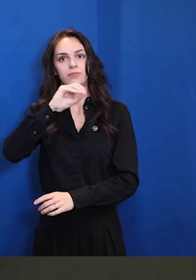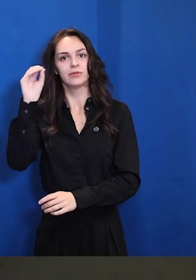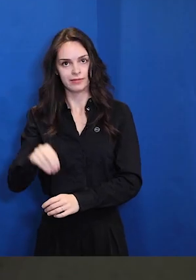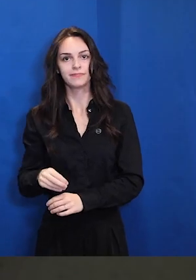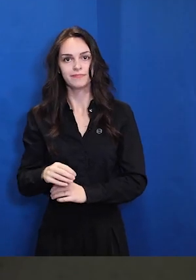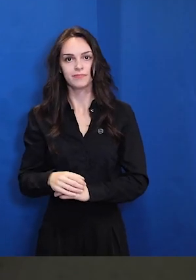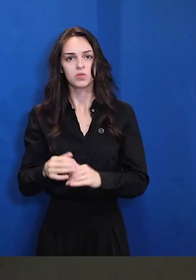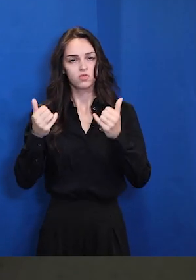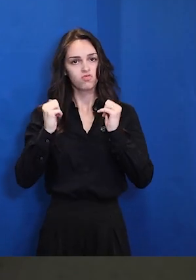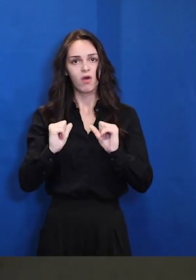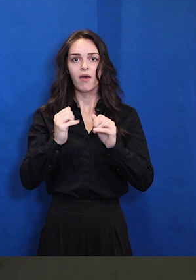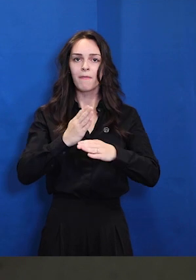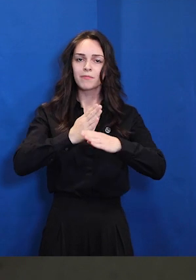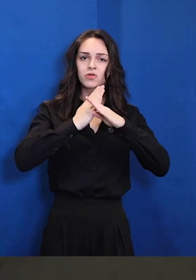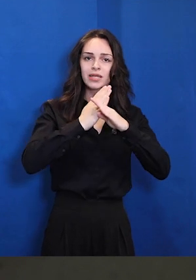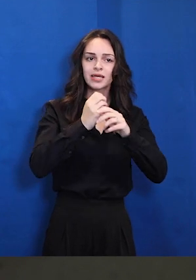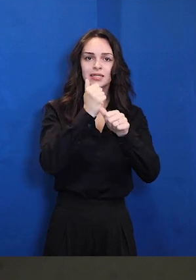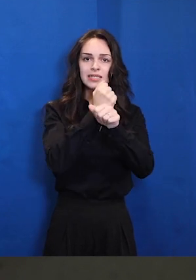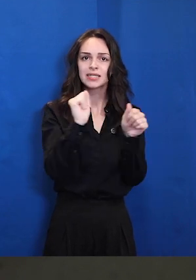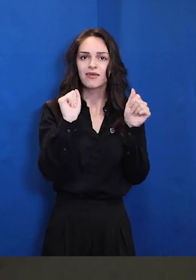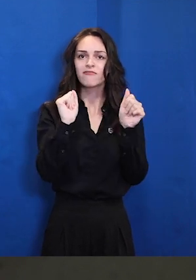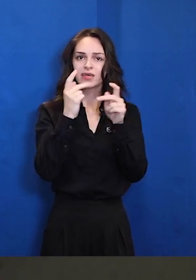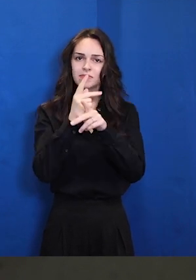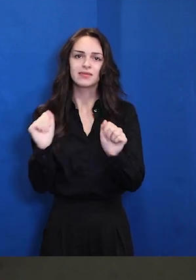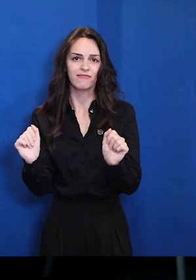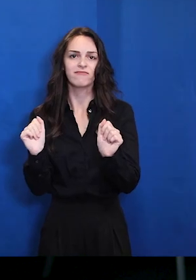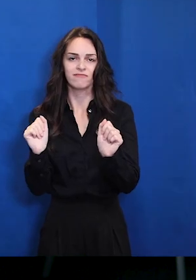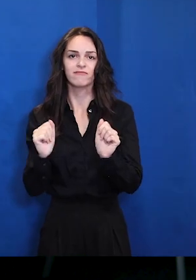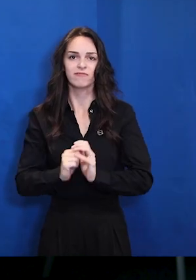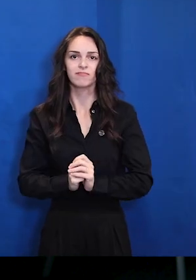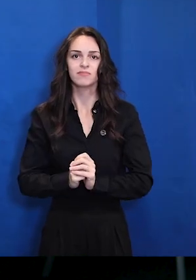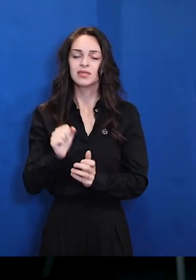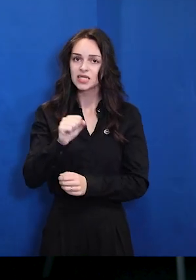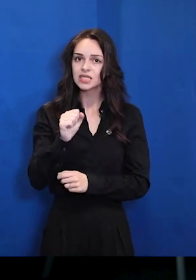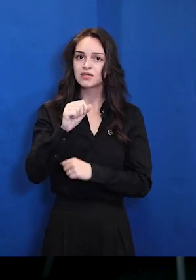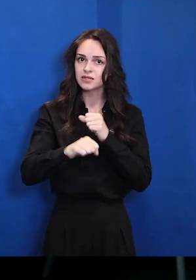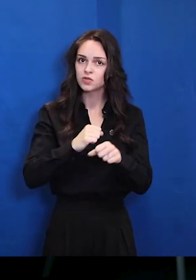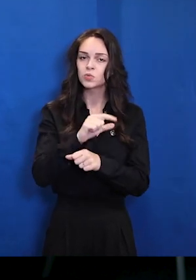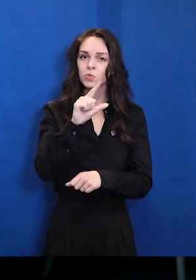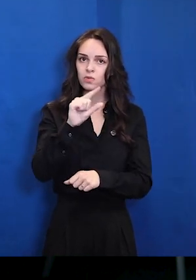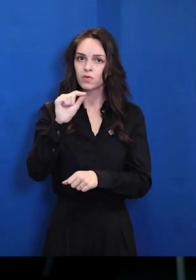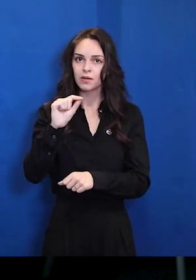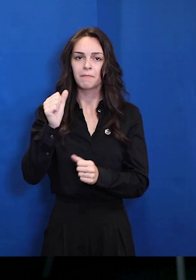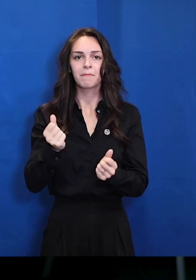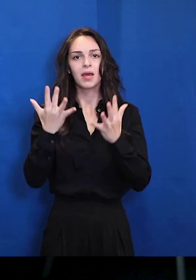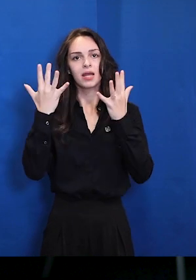All in a dire attempt to keep us safe and protect our lives. Yes, 2020 was a year of firsts, riddled with